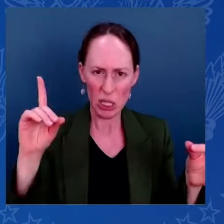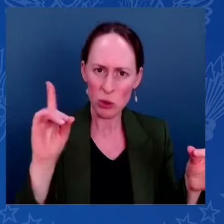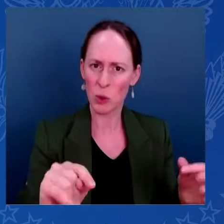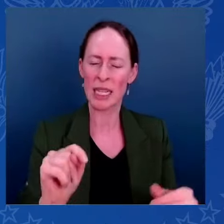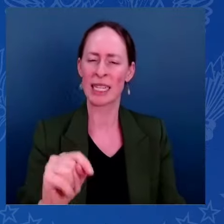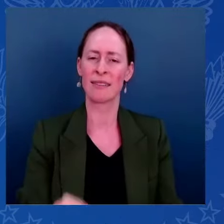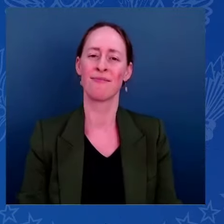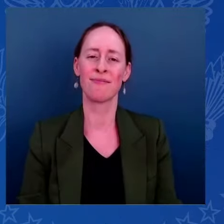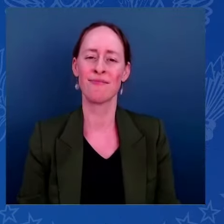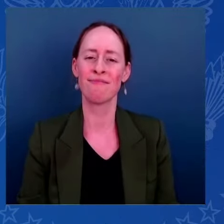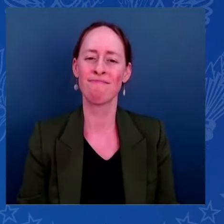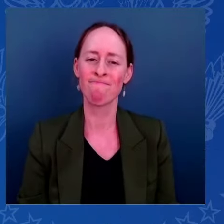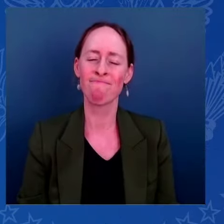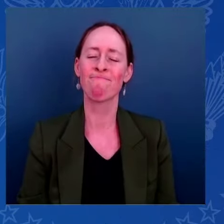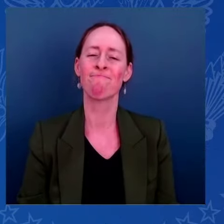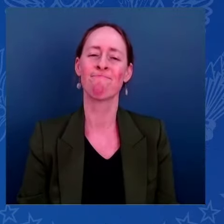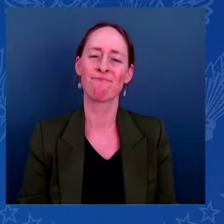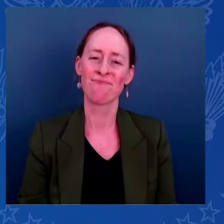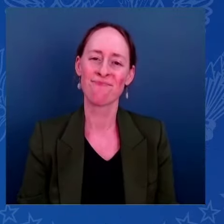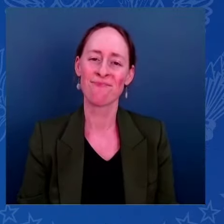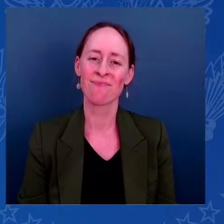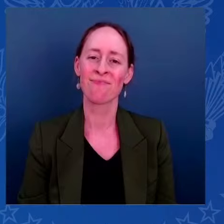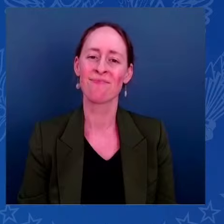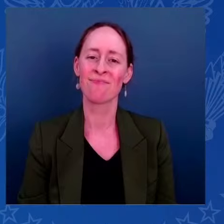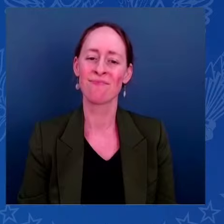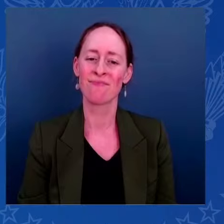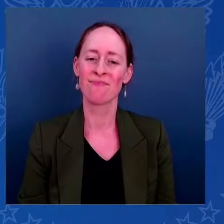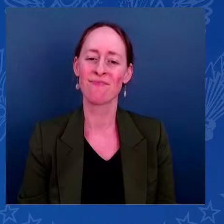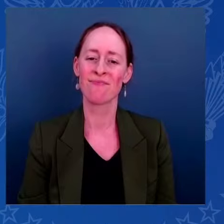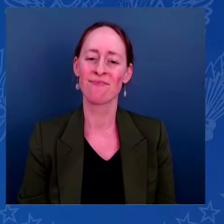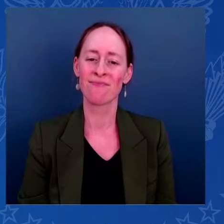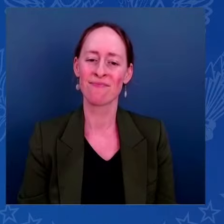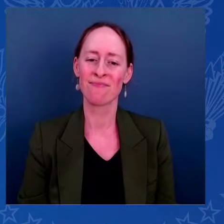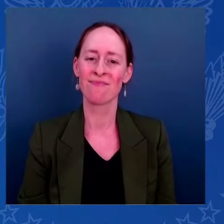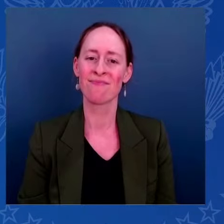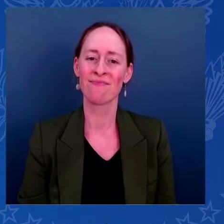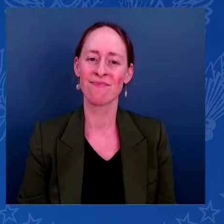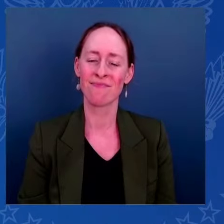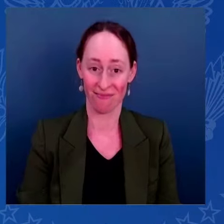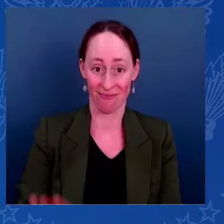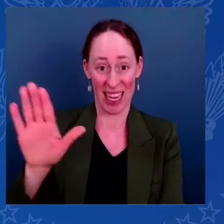only like better than Cedric is he has a son named Cedric. You should see this kid. He's going to be president.